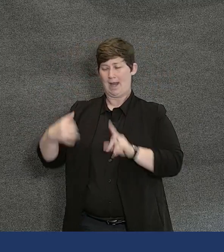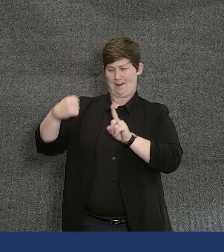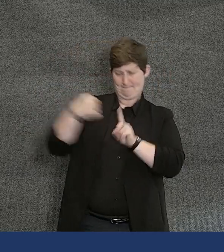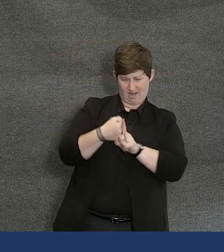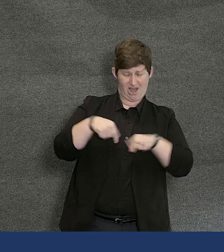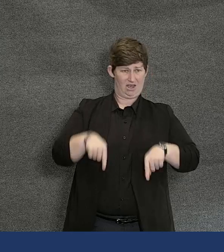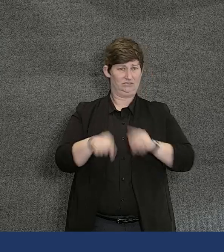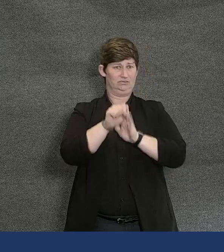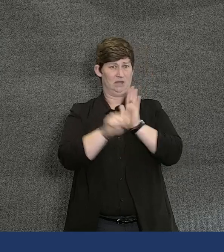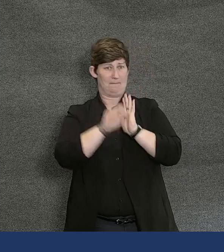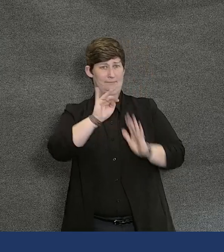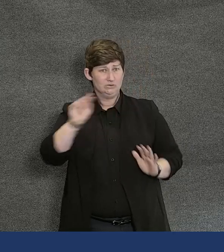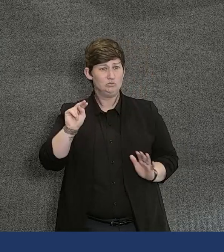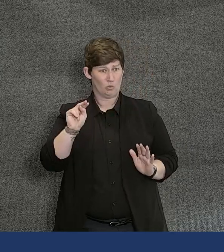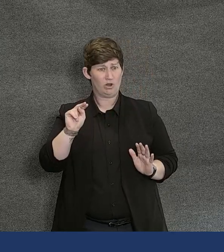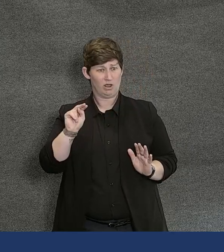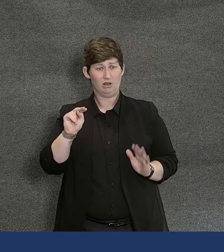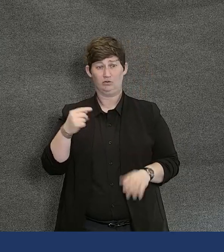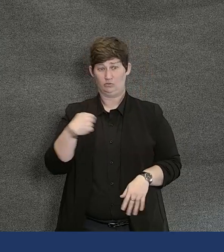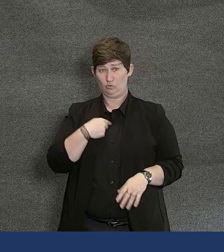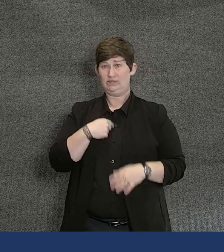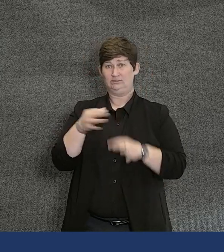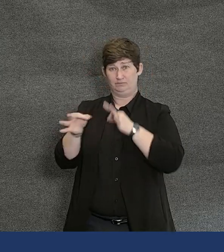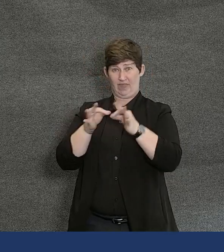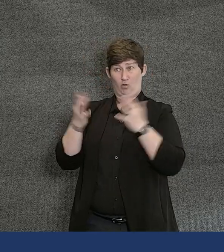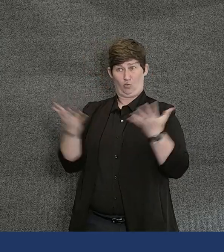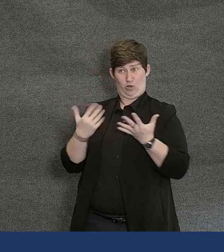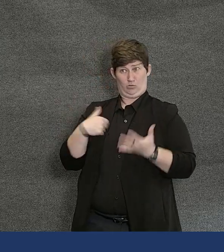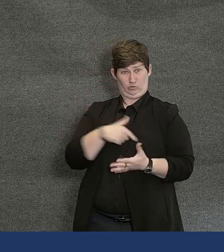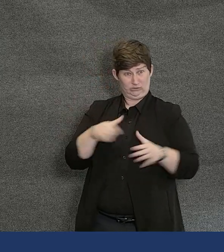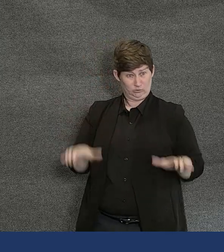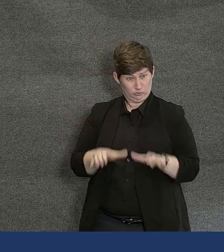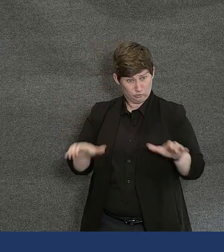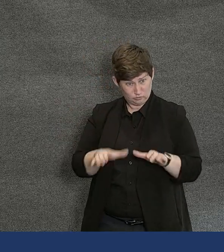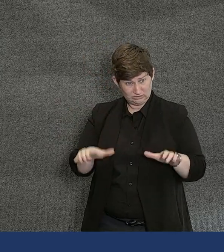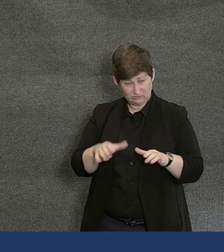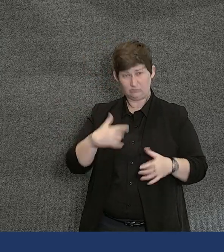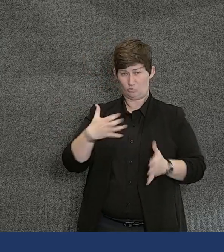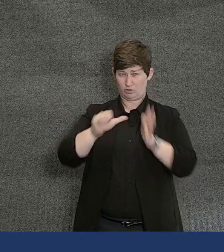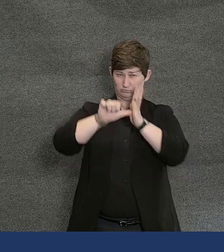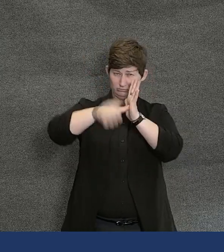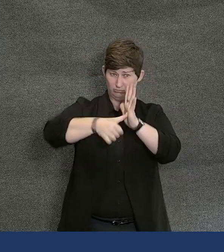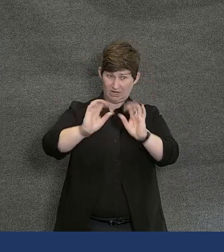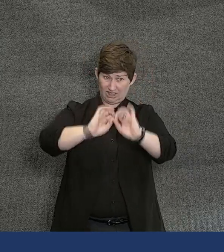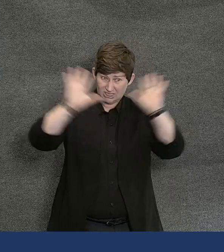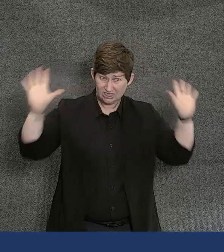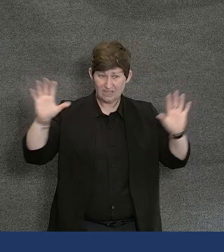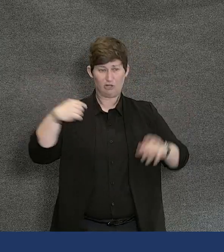And I want to be very clear, I am more than happy to join with anybody of any political persuasion